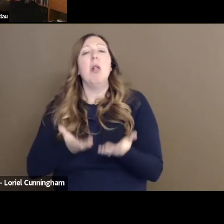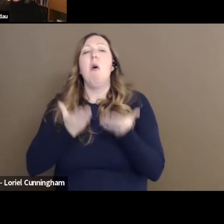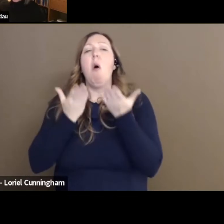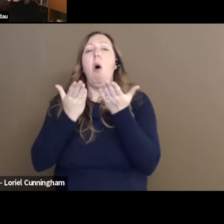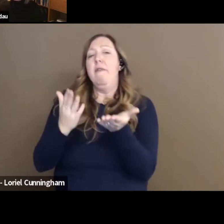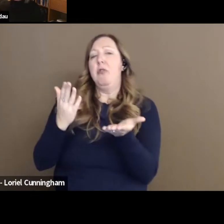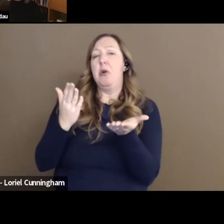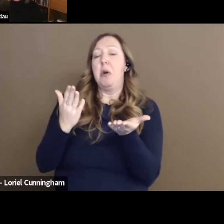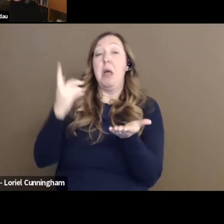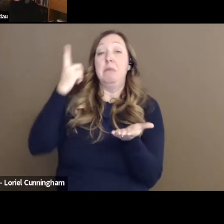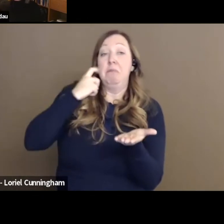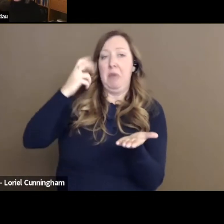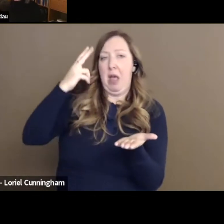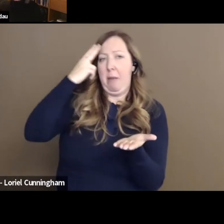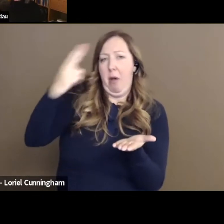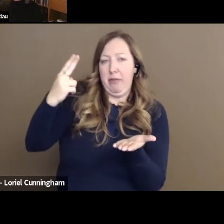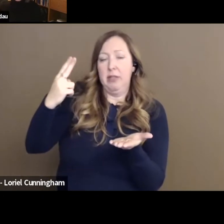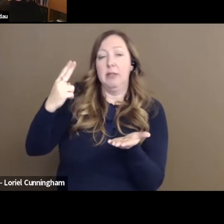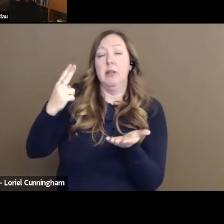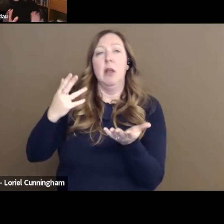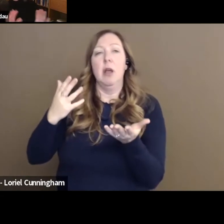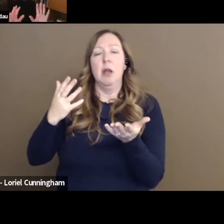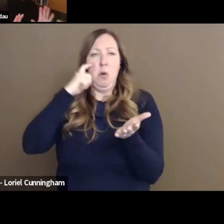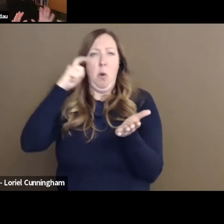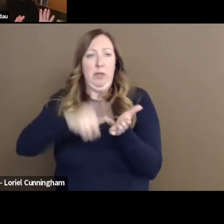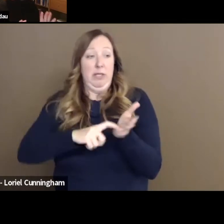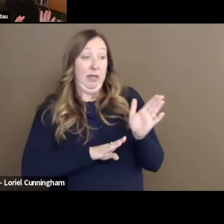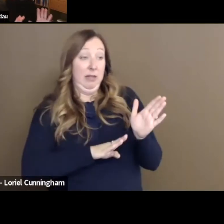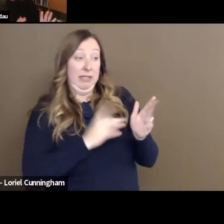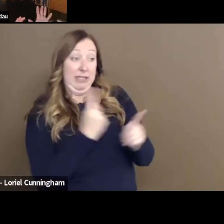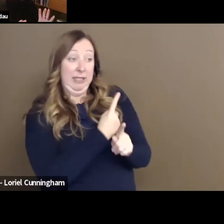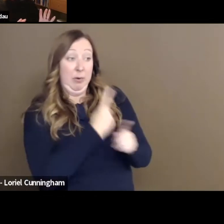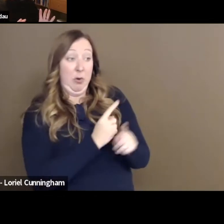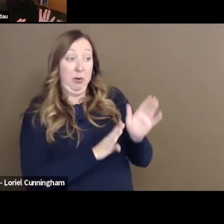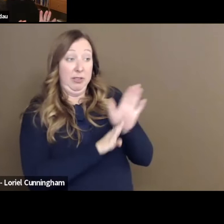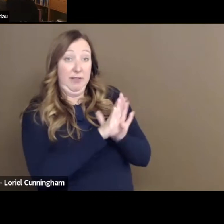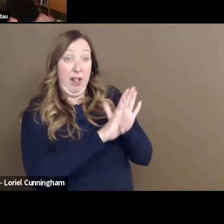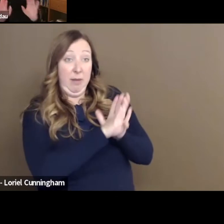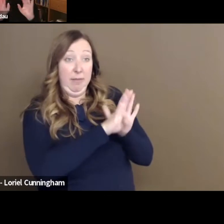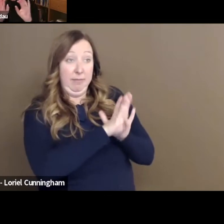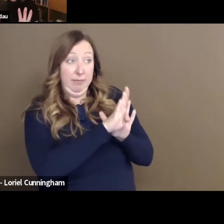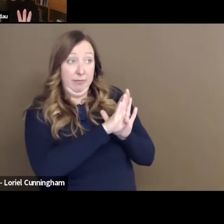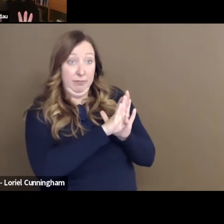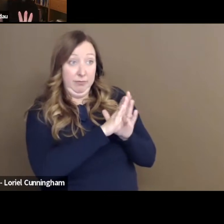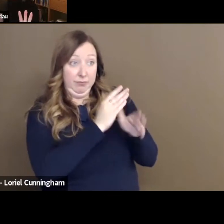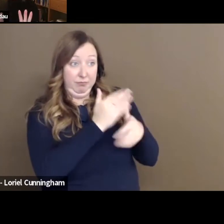typical developmental trajectories that is not the atypical ones of the williams